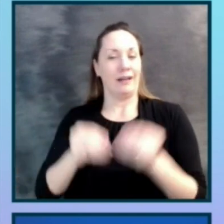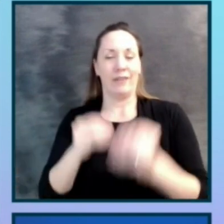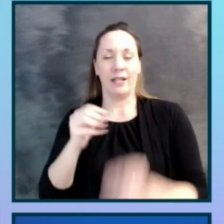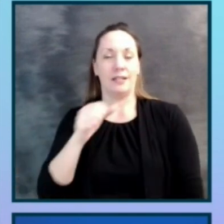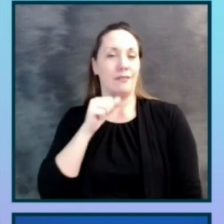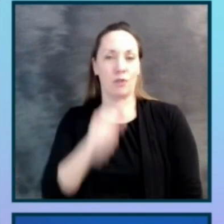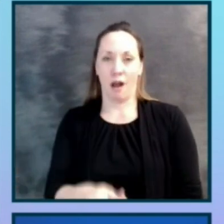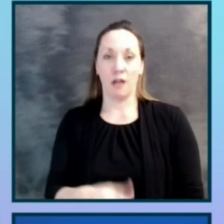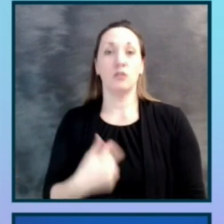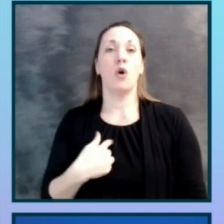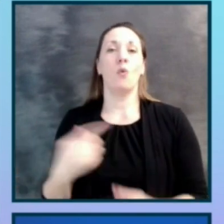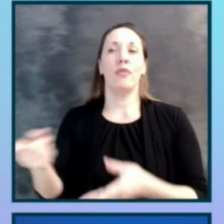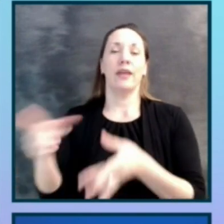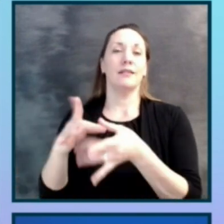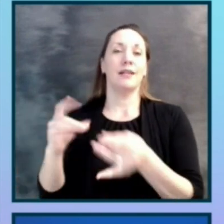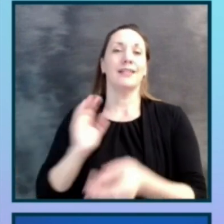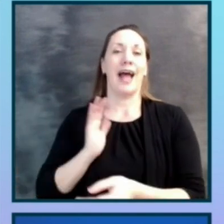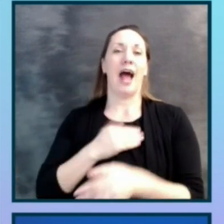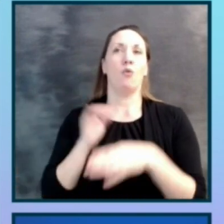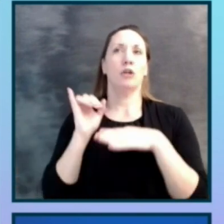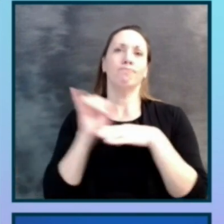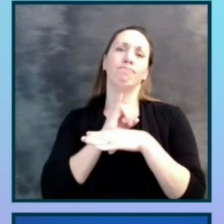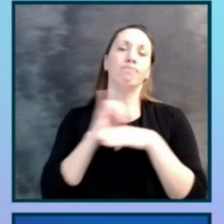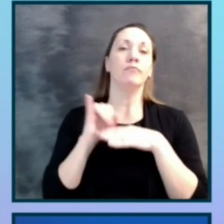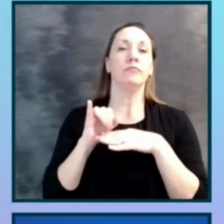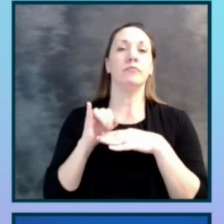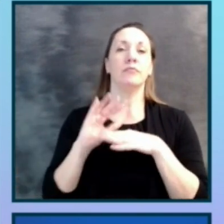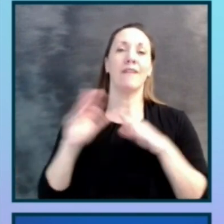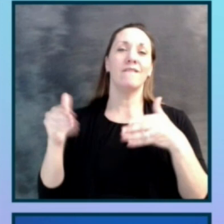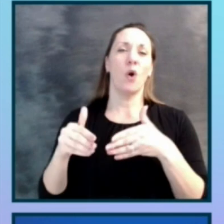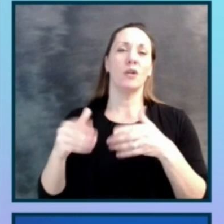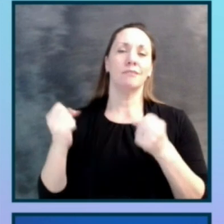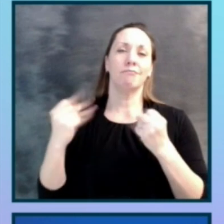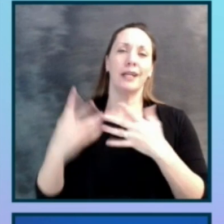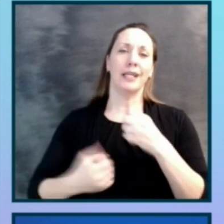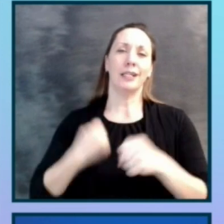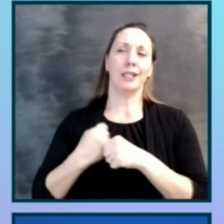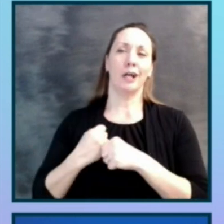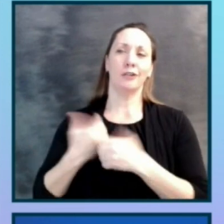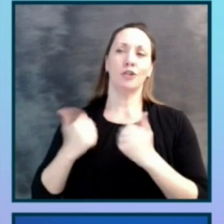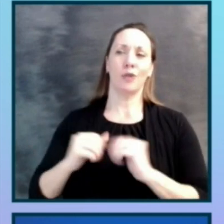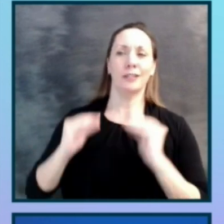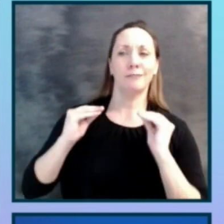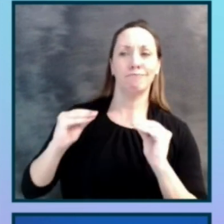And what they said is that our industry has spent decades trying to the world about accessibility